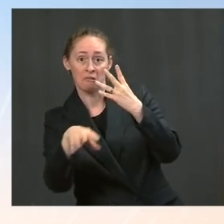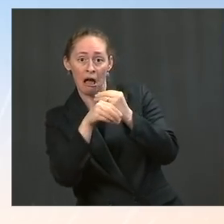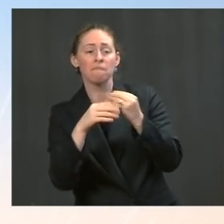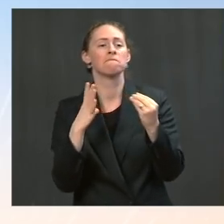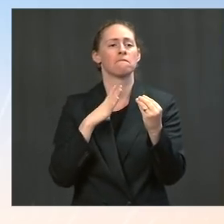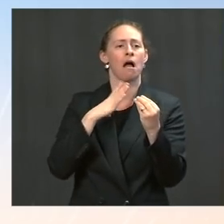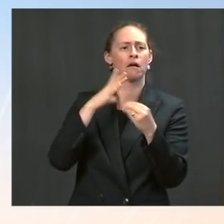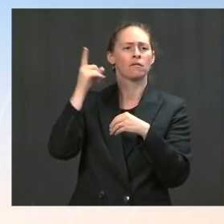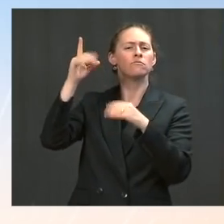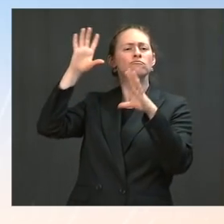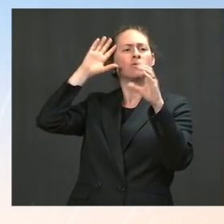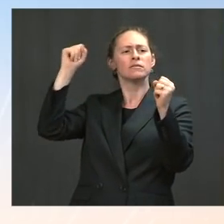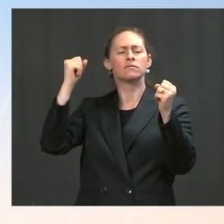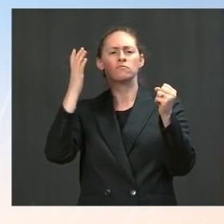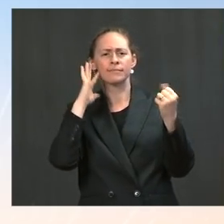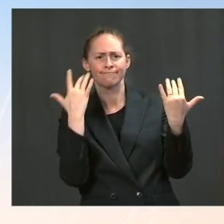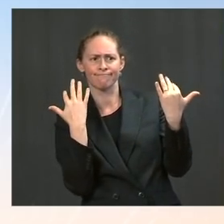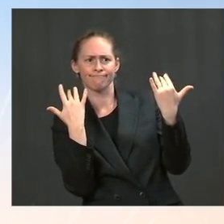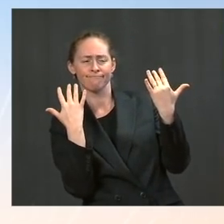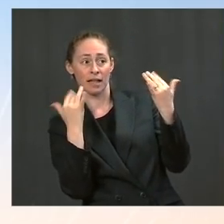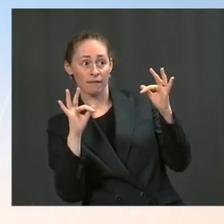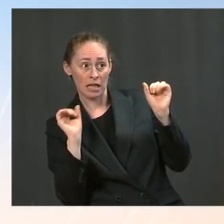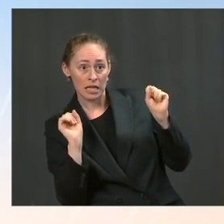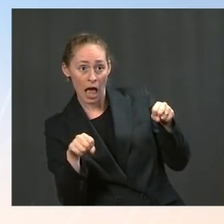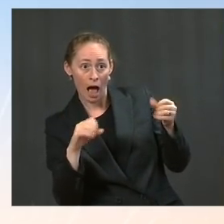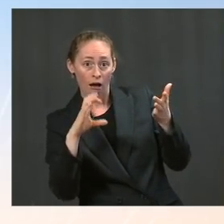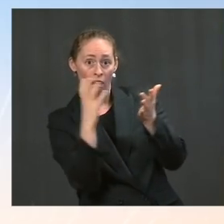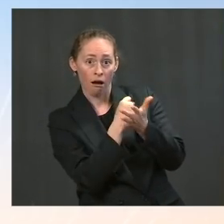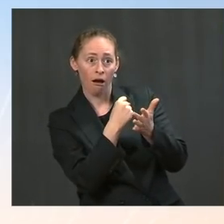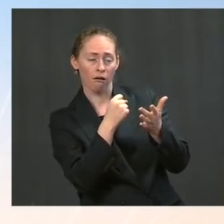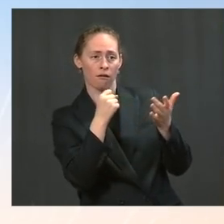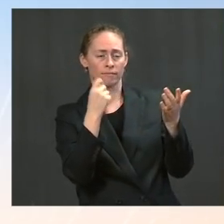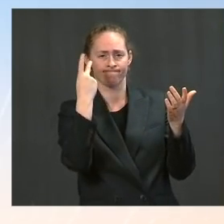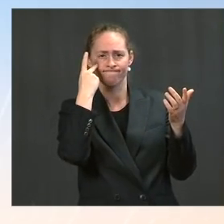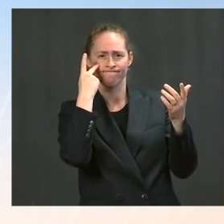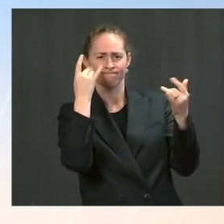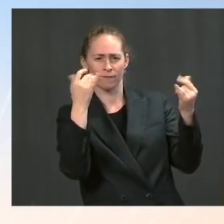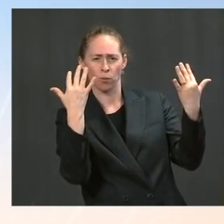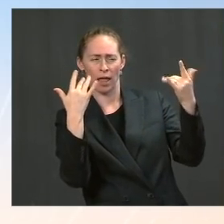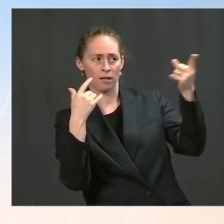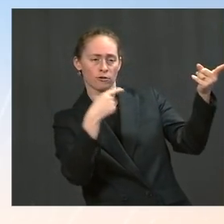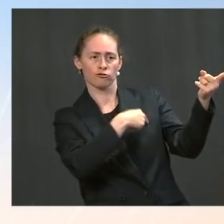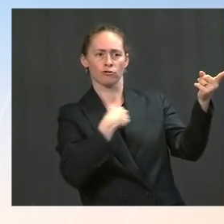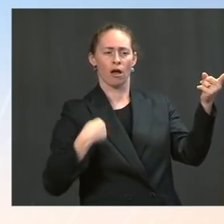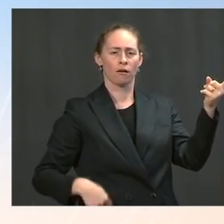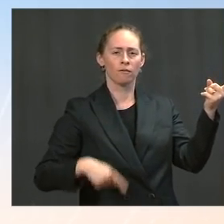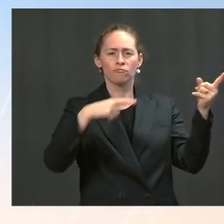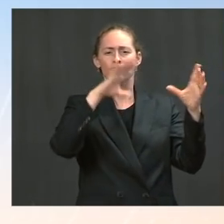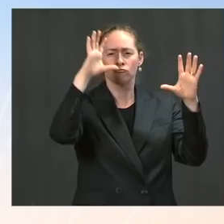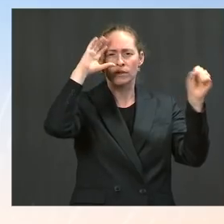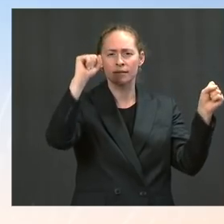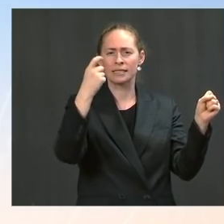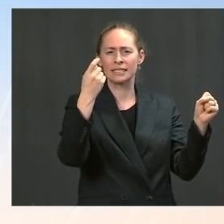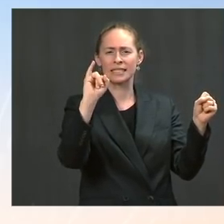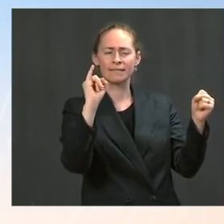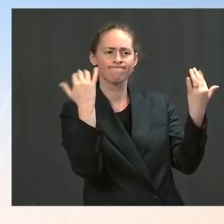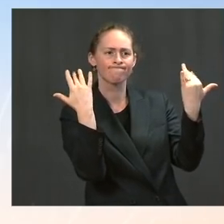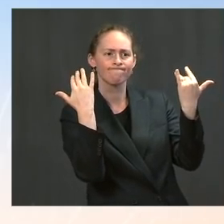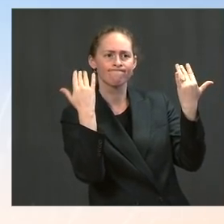to engage with President Xi going forward. He -- we don't have any particular plans at this moment, so no decisions have been made.